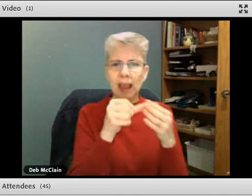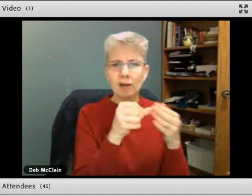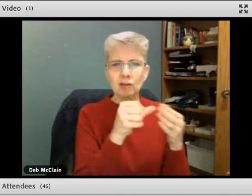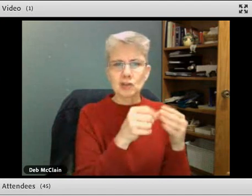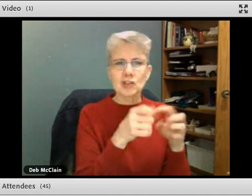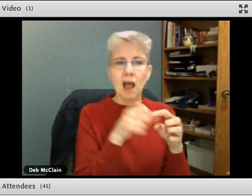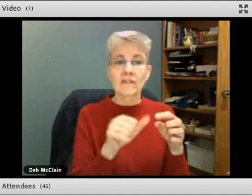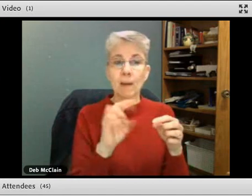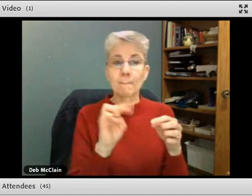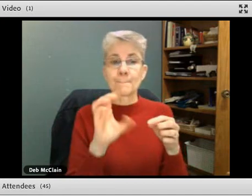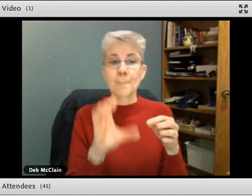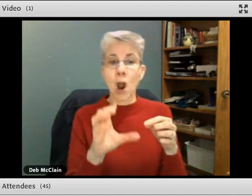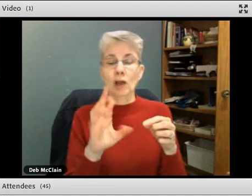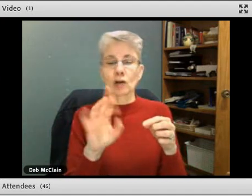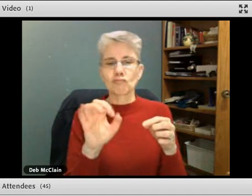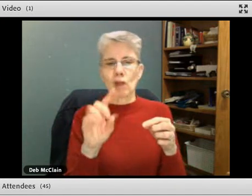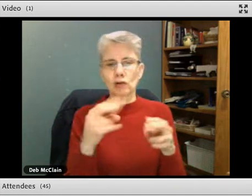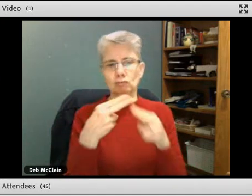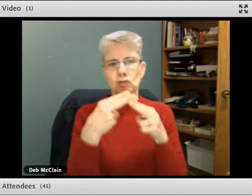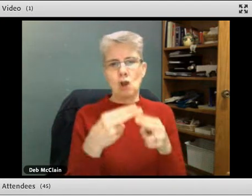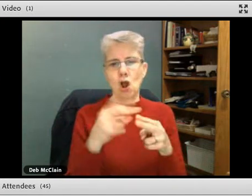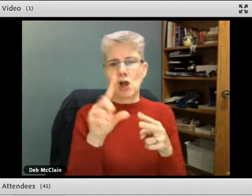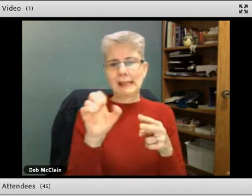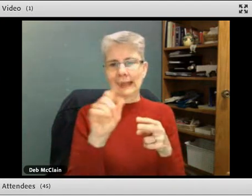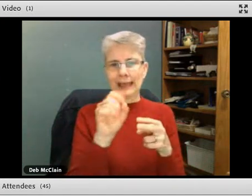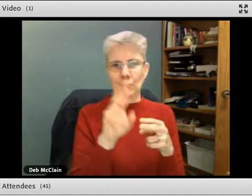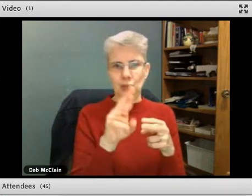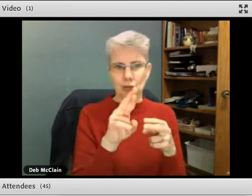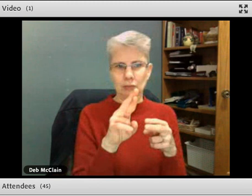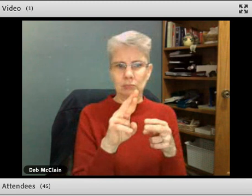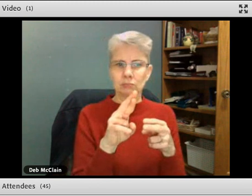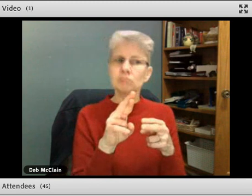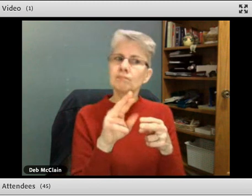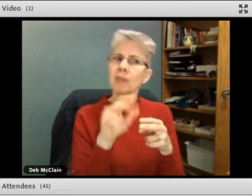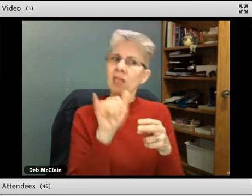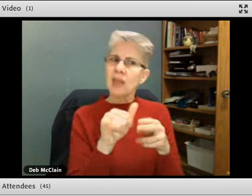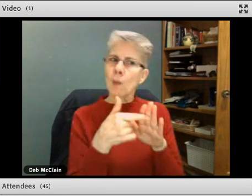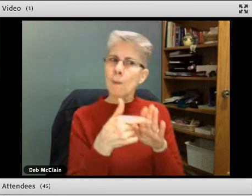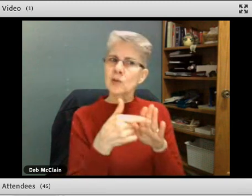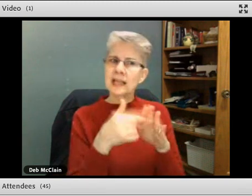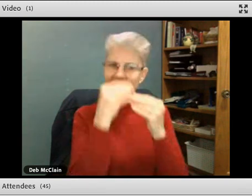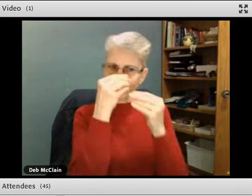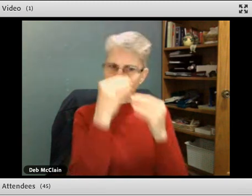They have information, kind of general information, about the record itself.